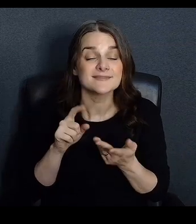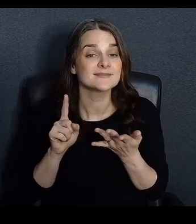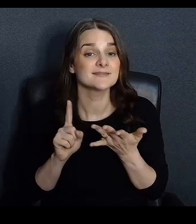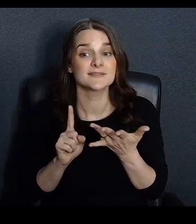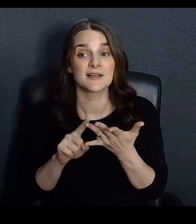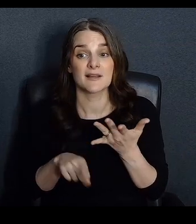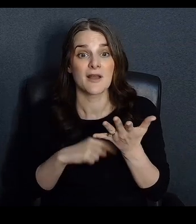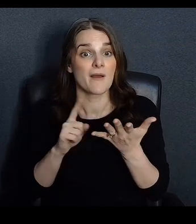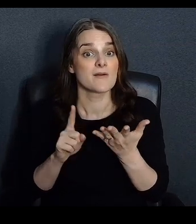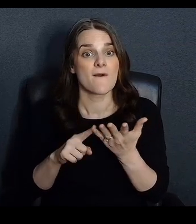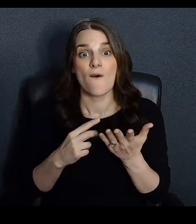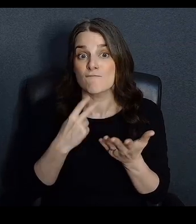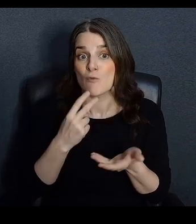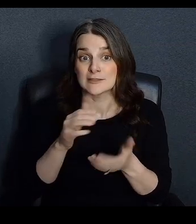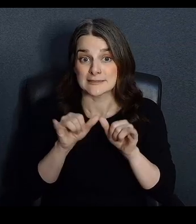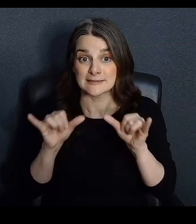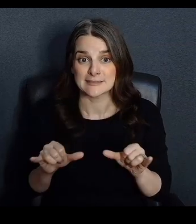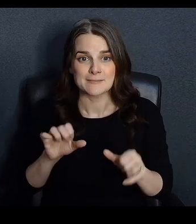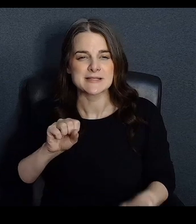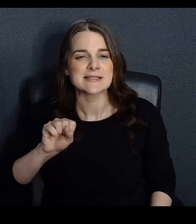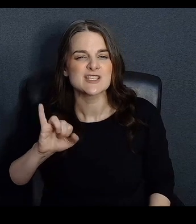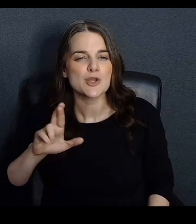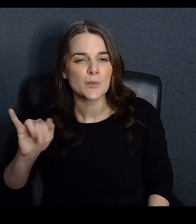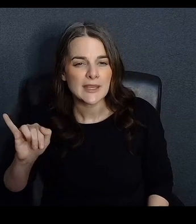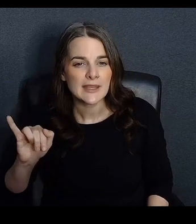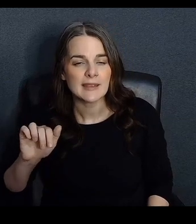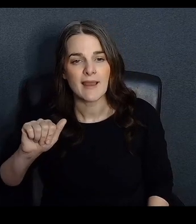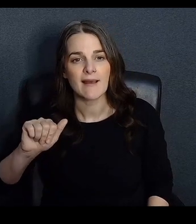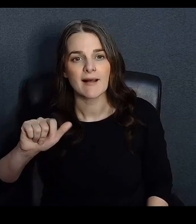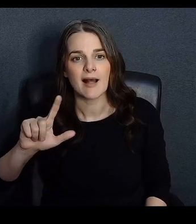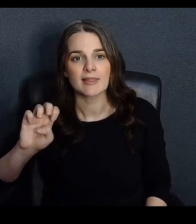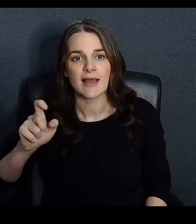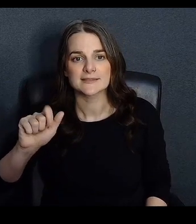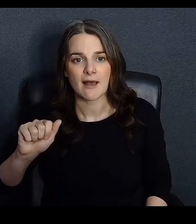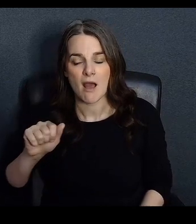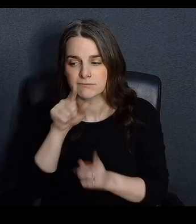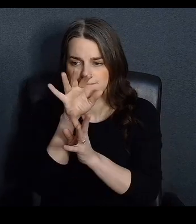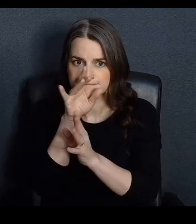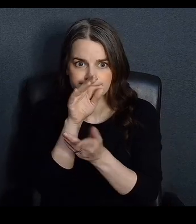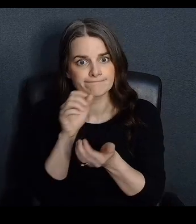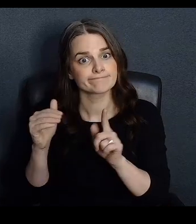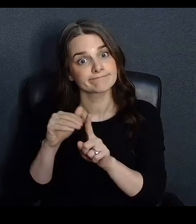assistant like Siri or Alexa. Or maybe we use the integrated calendar features